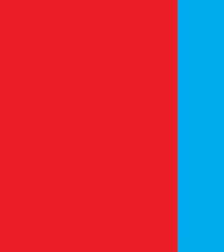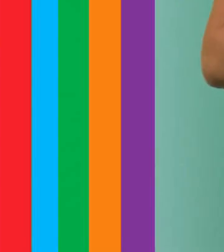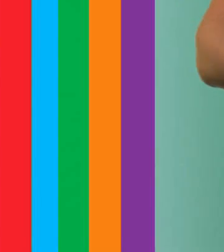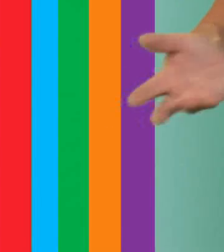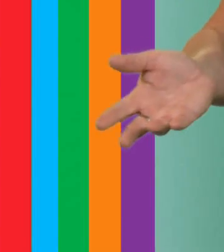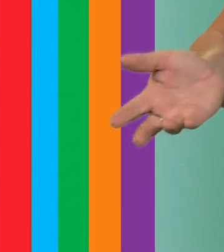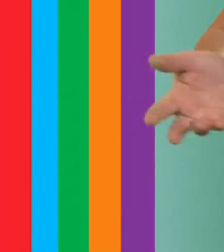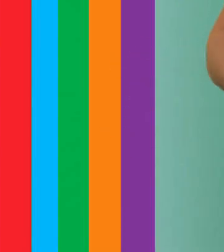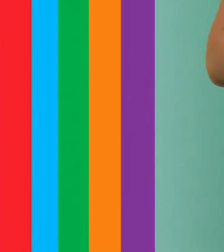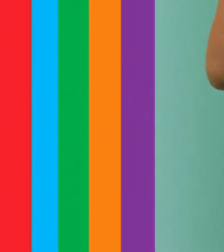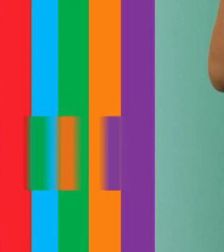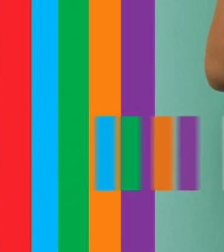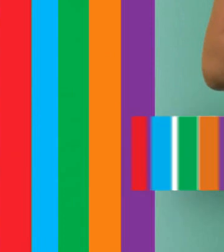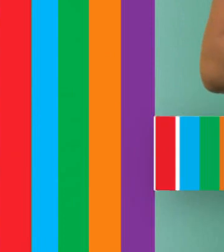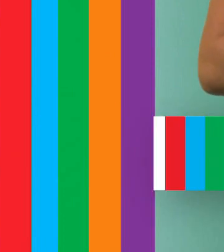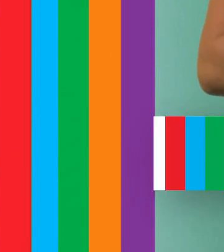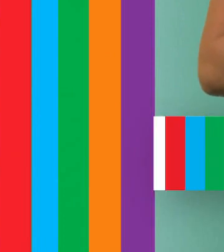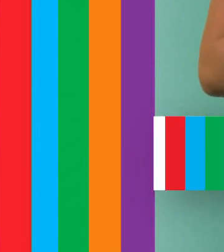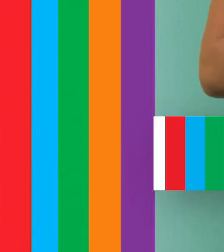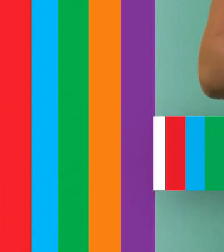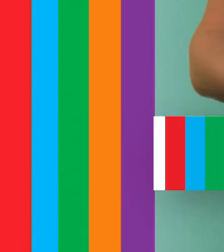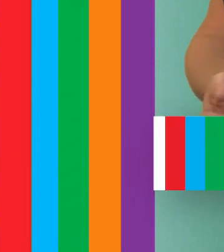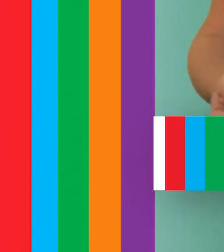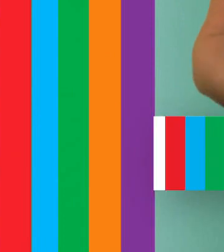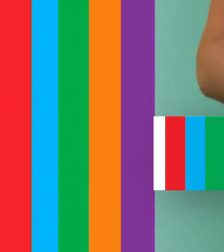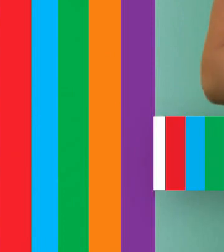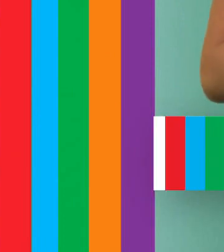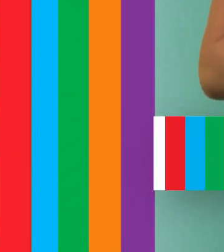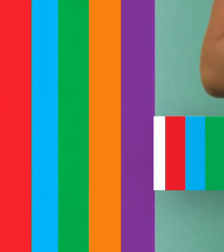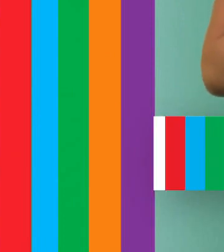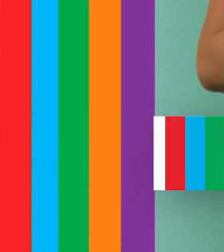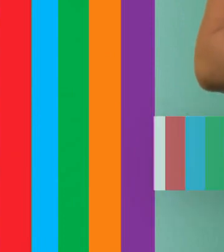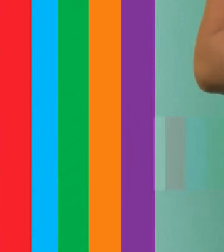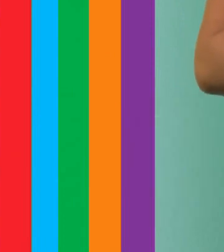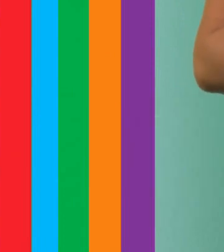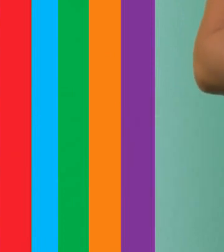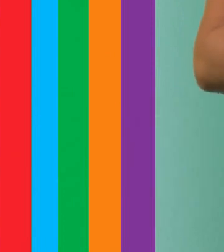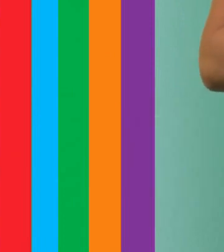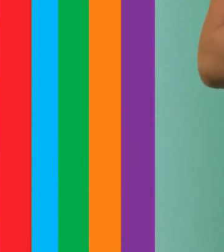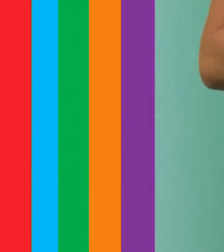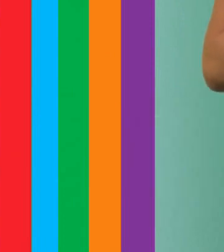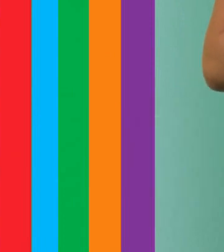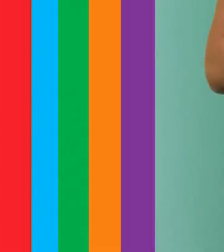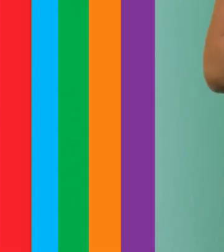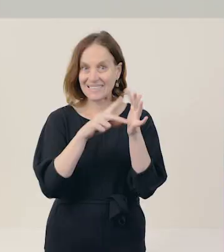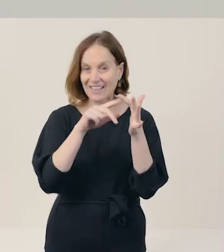Hello, upper primary students. I'm Victoria Carthew, and I'll be sitting in on your English, Maths and Science lessons today.